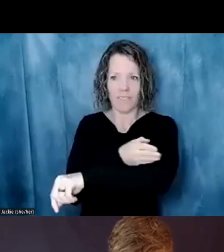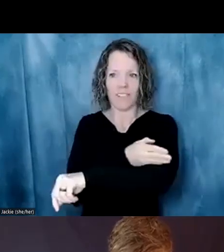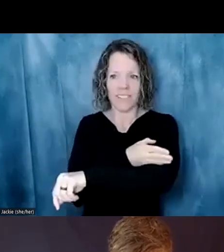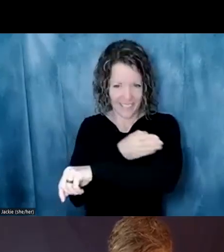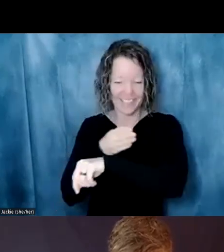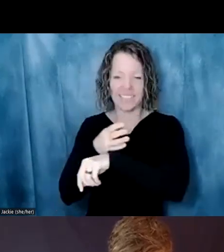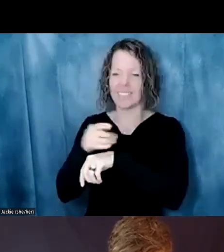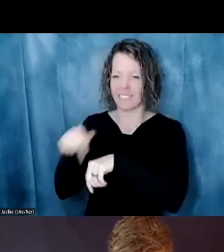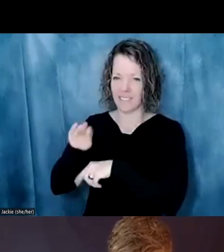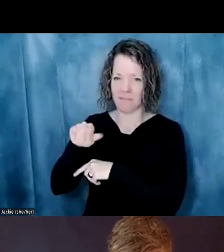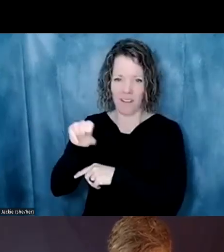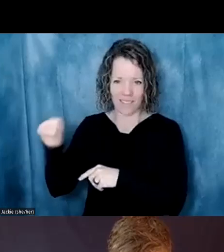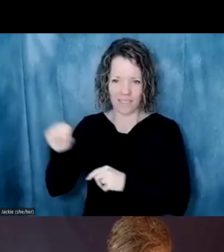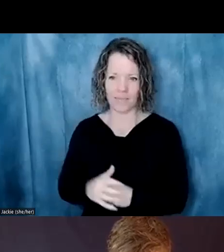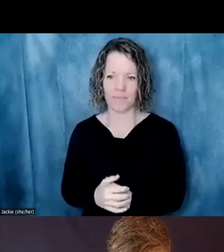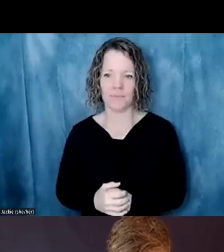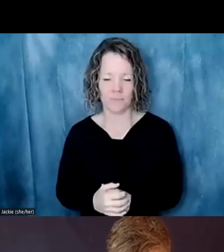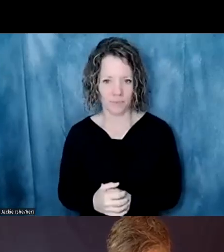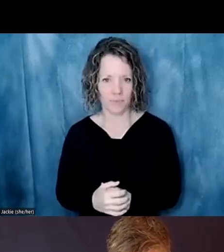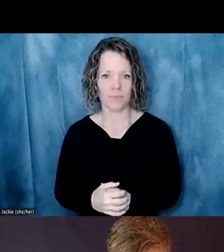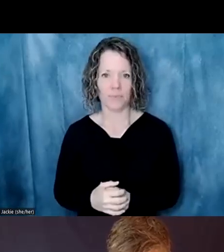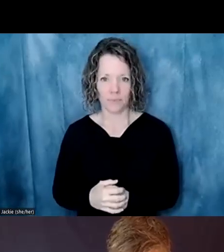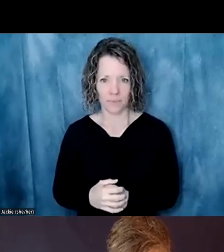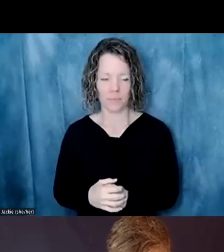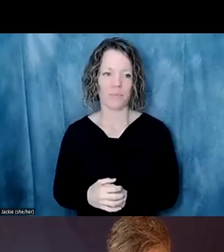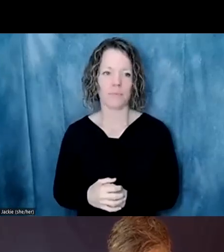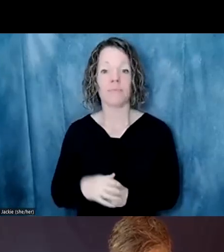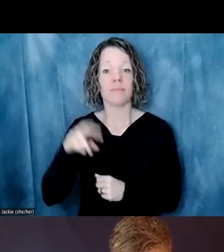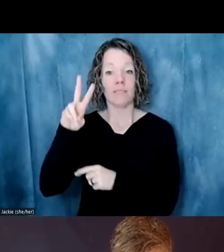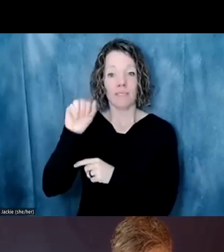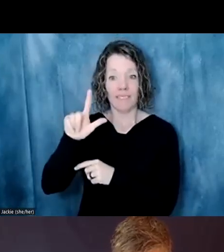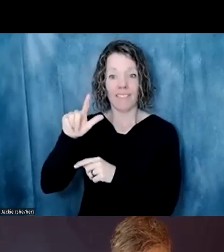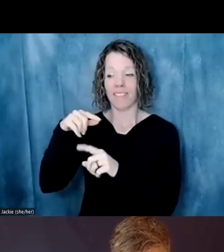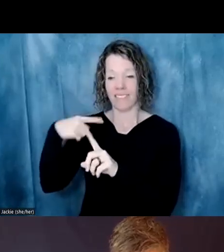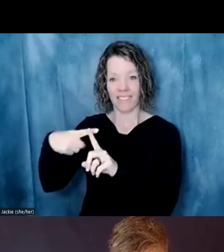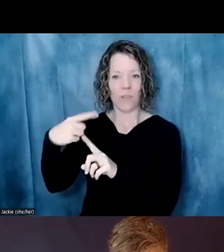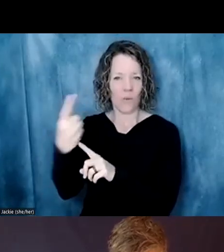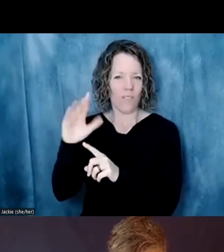2019, Val, along with one of her colleagues, started the Dual Recovery Collaborative,